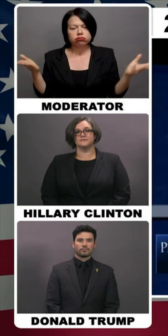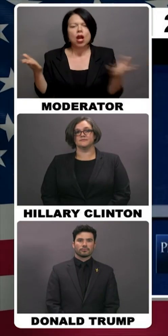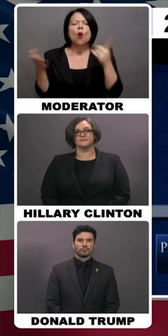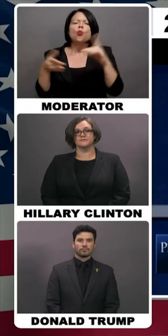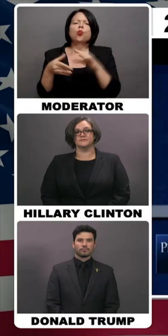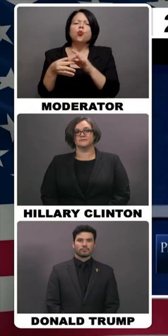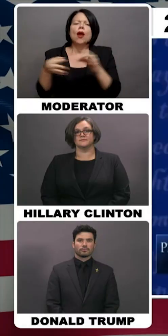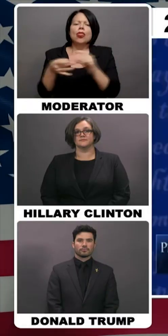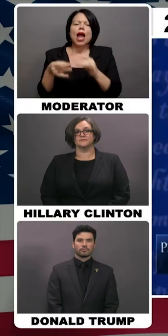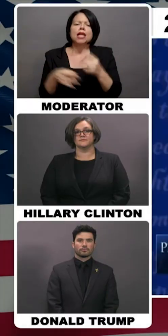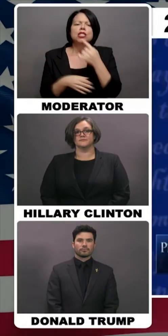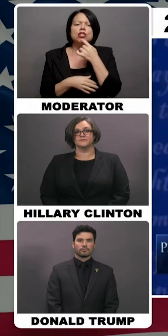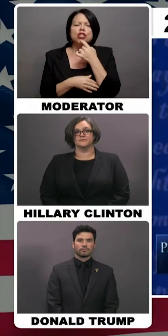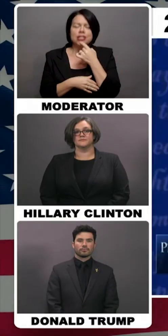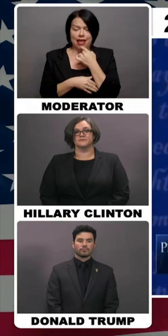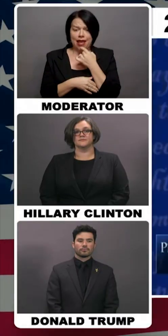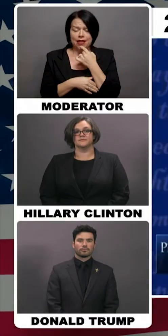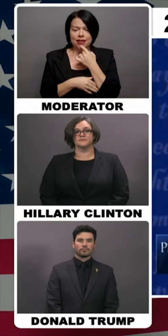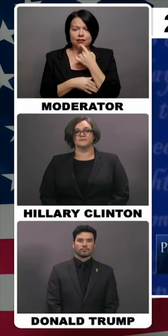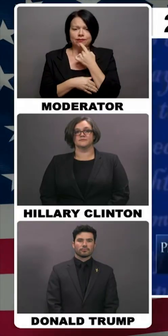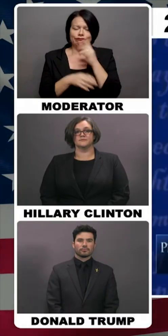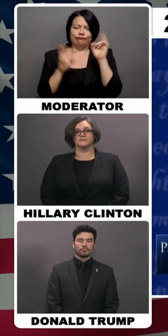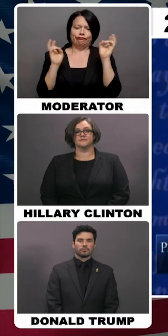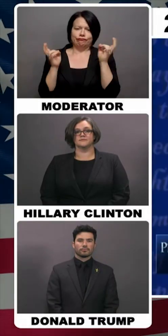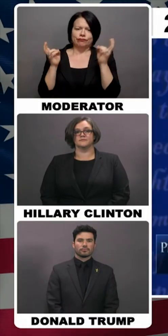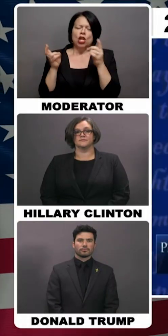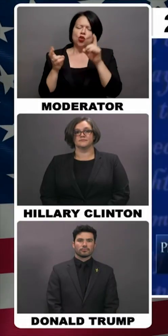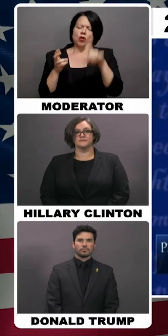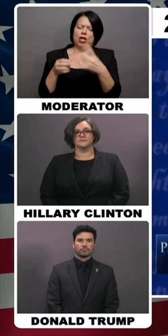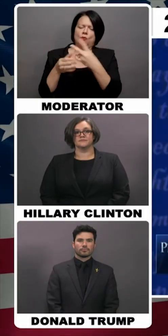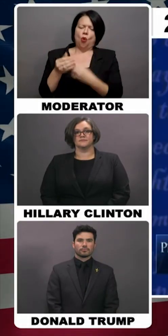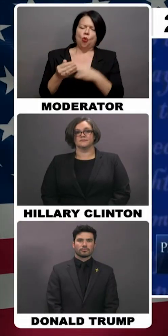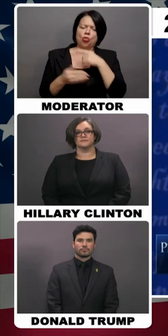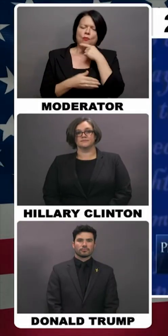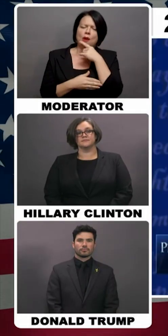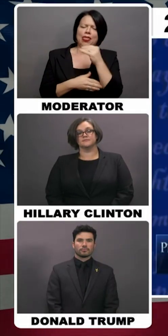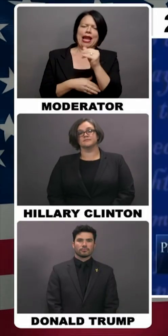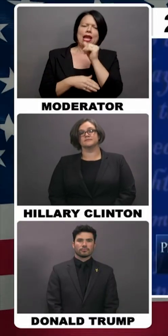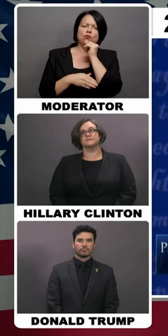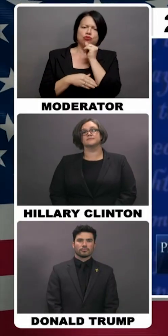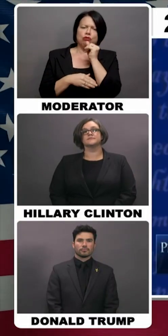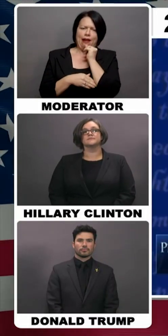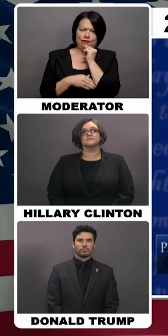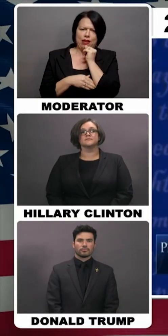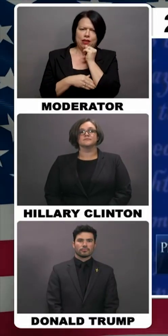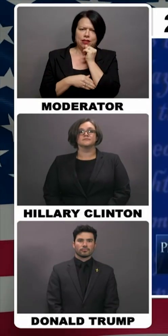purportedly say, you need both a public and private position on certain issues.